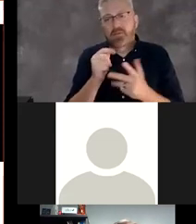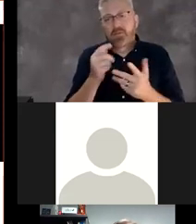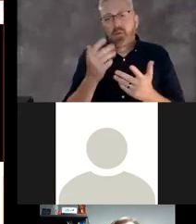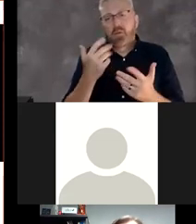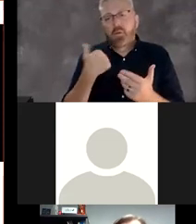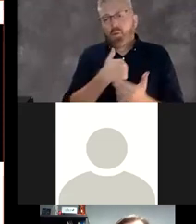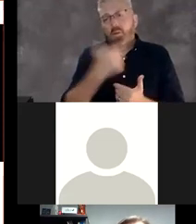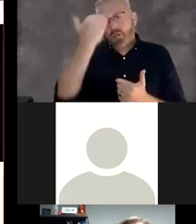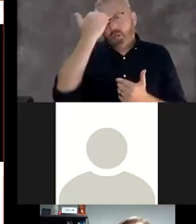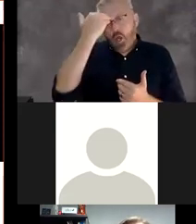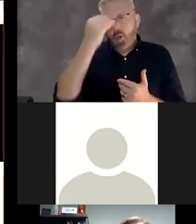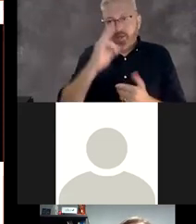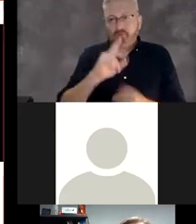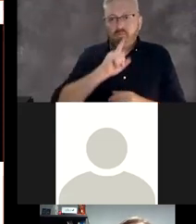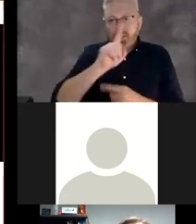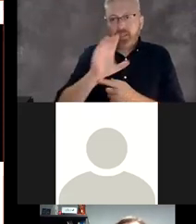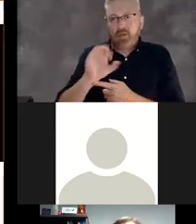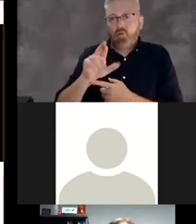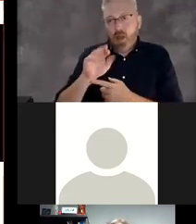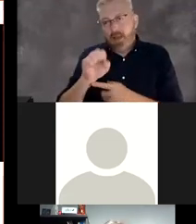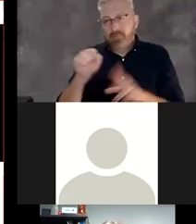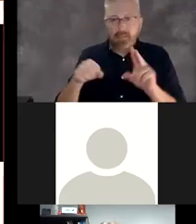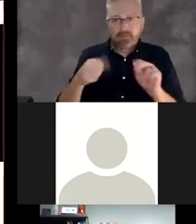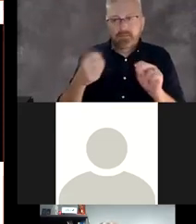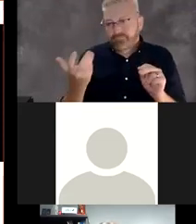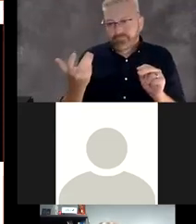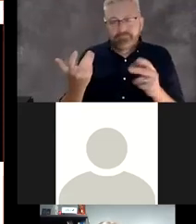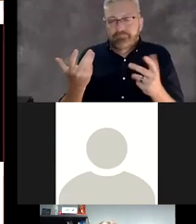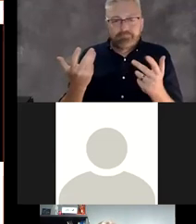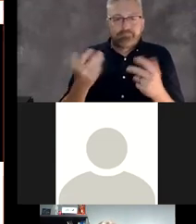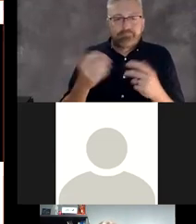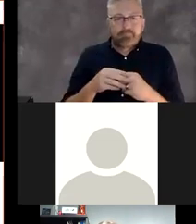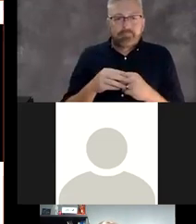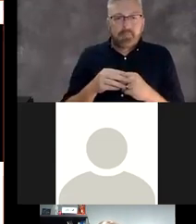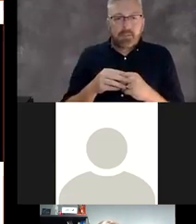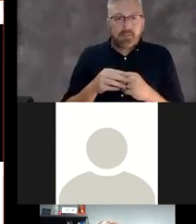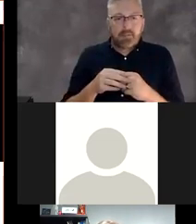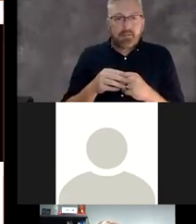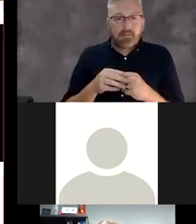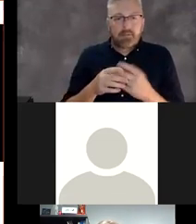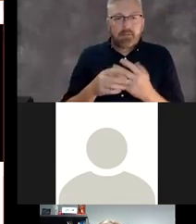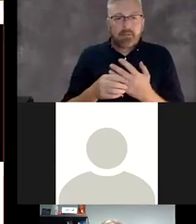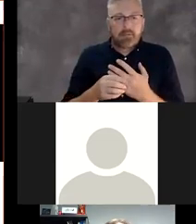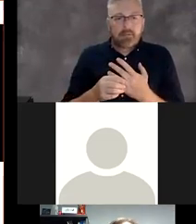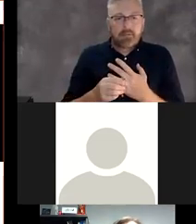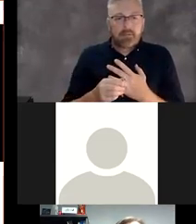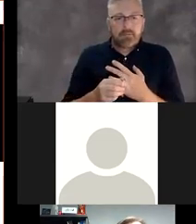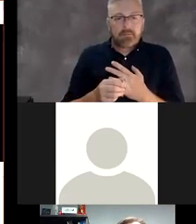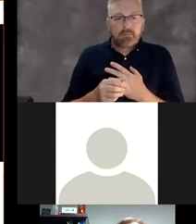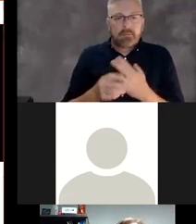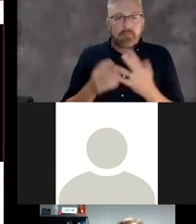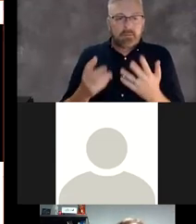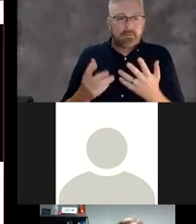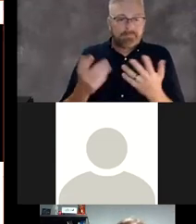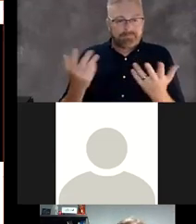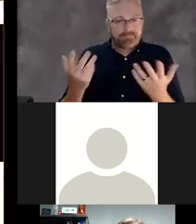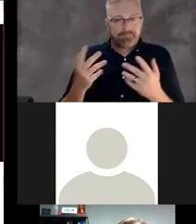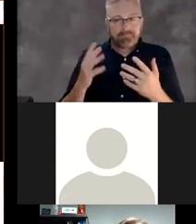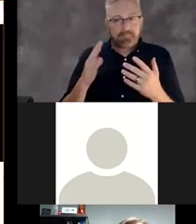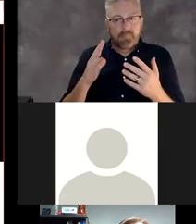WAS COMMITTED OR NOT. >> Sonci: HOLD ON.